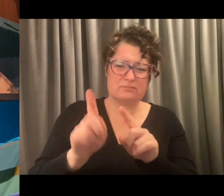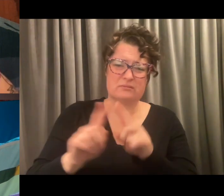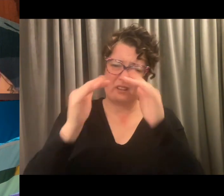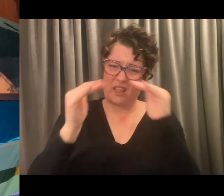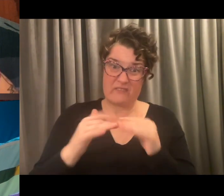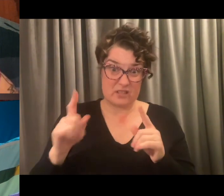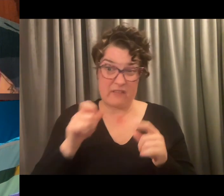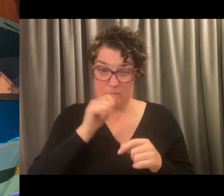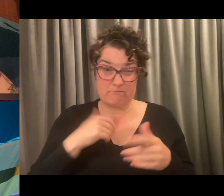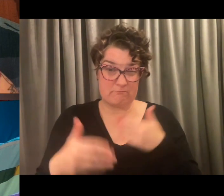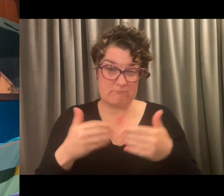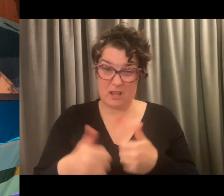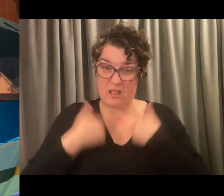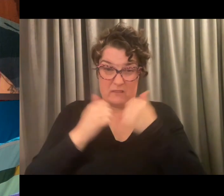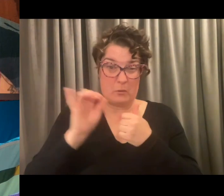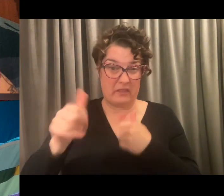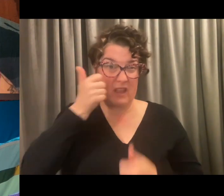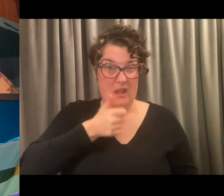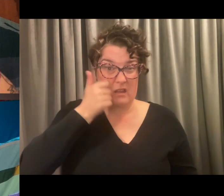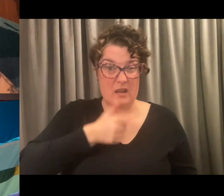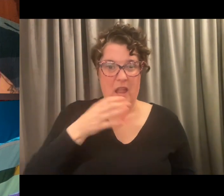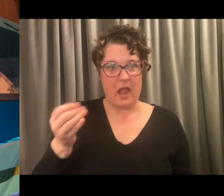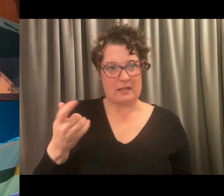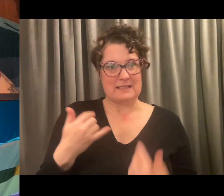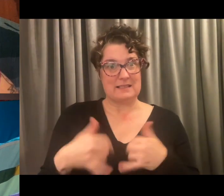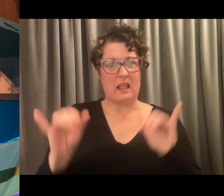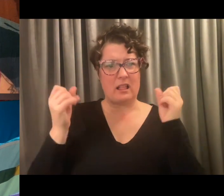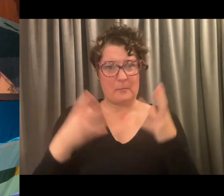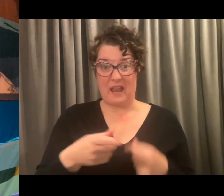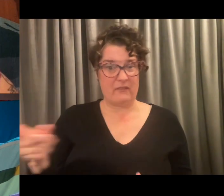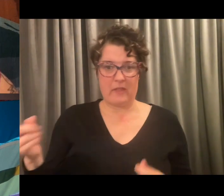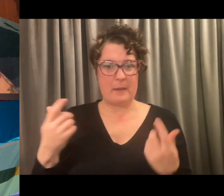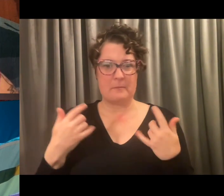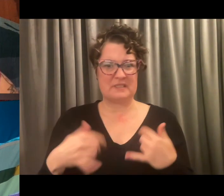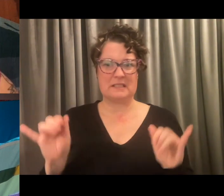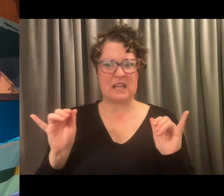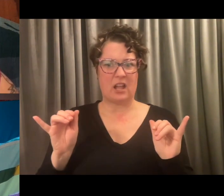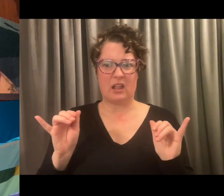them are still having this response that's just so innate to be themselves.